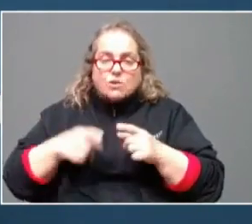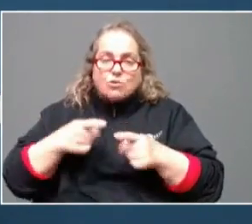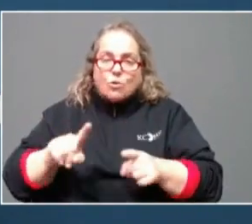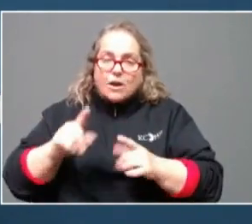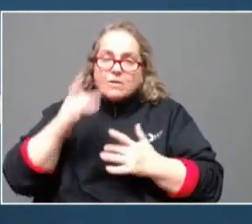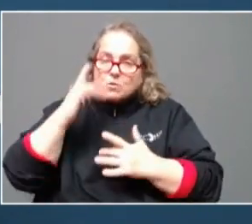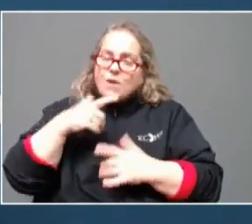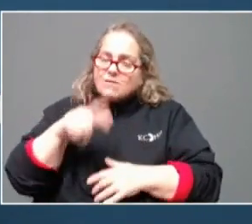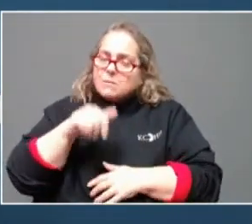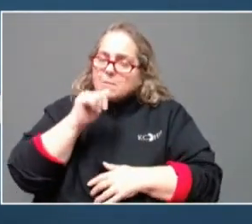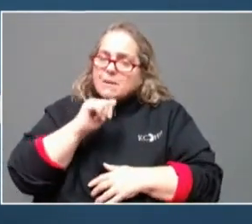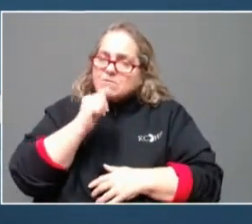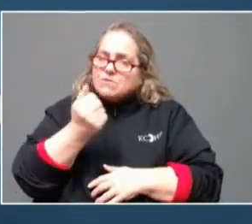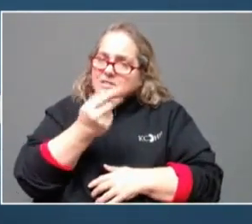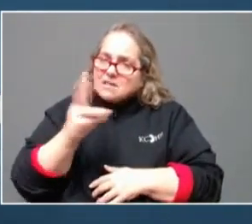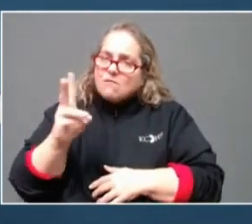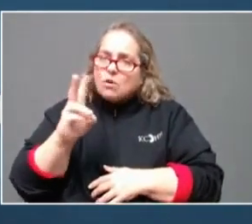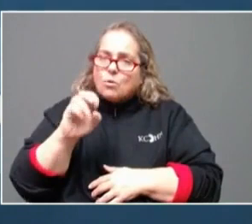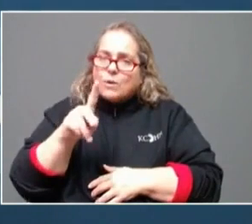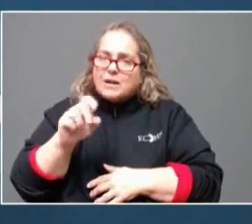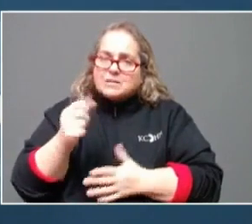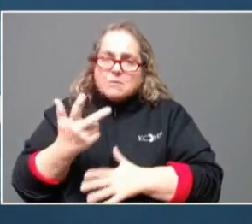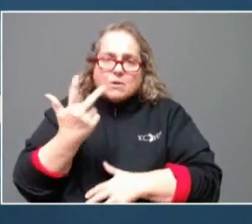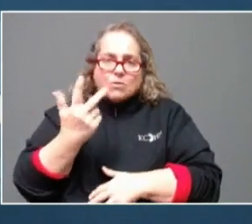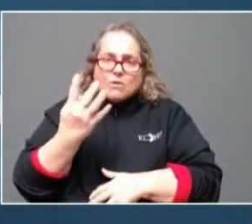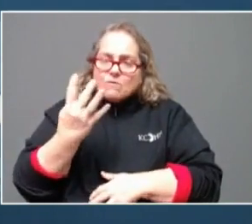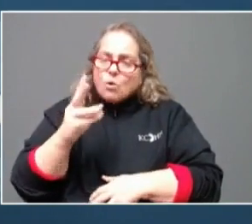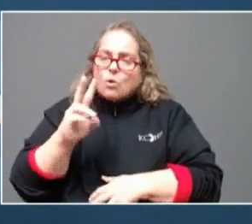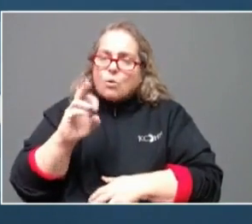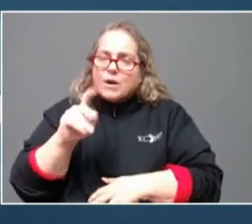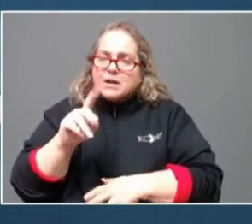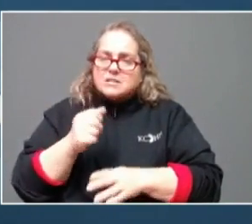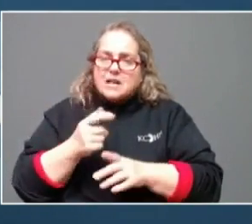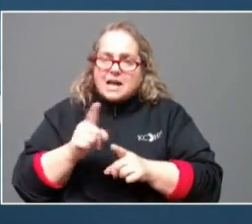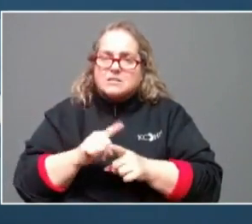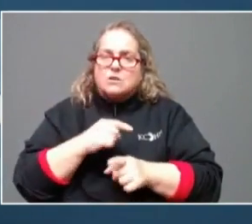perhaps even three or four as we come down from the height of it to continue